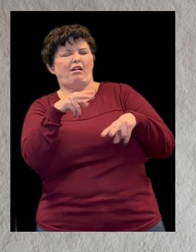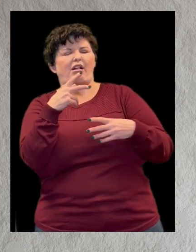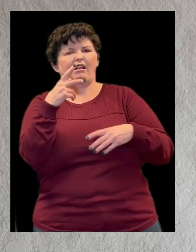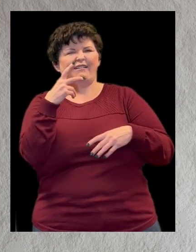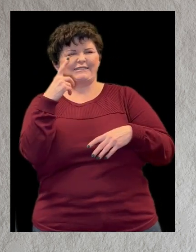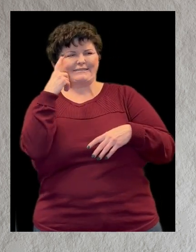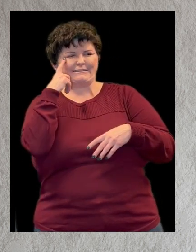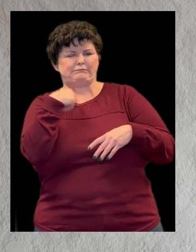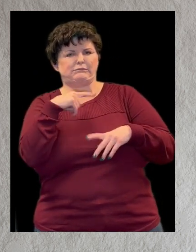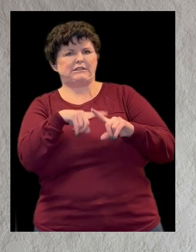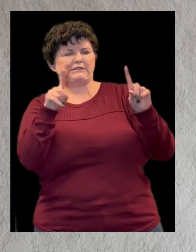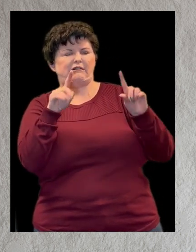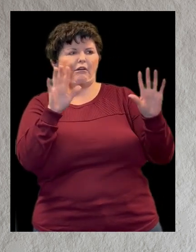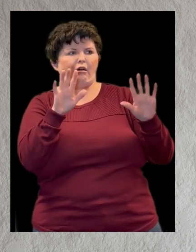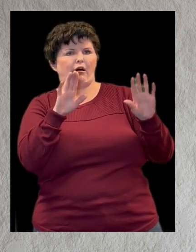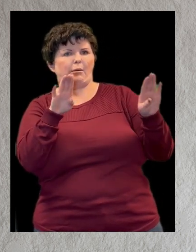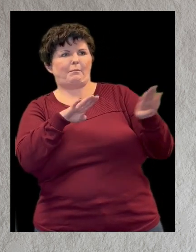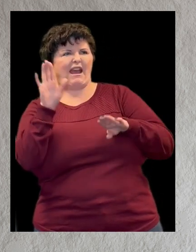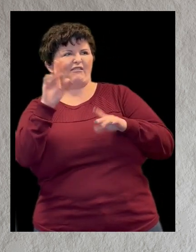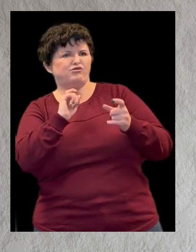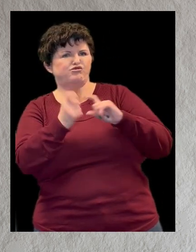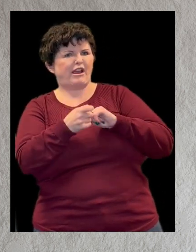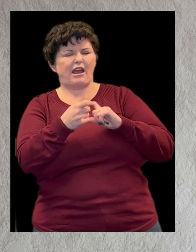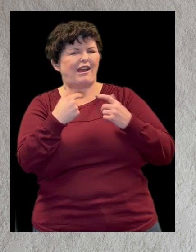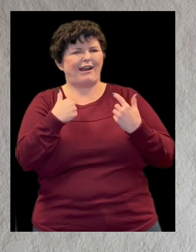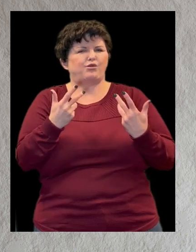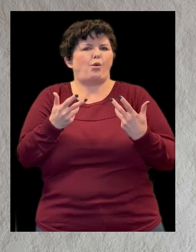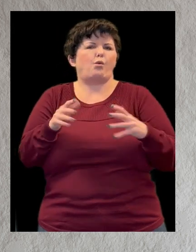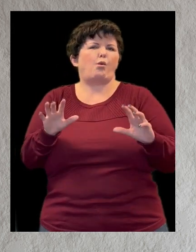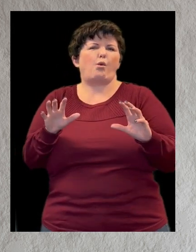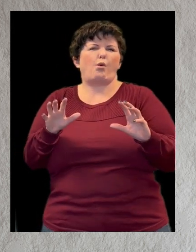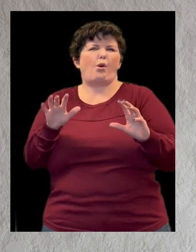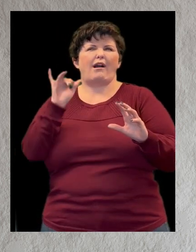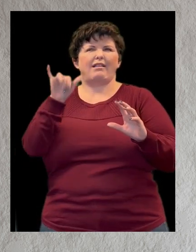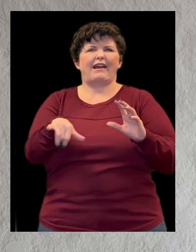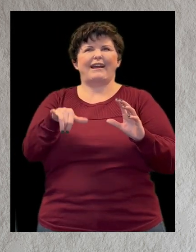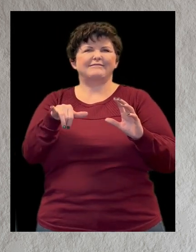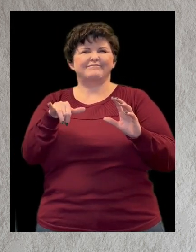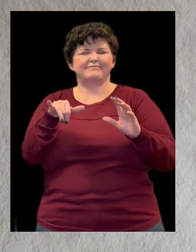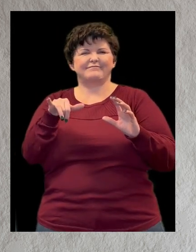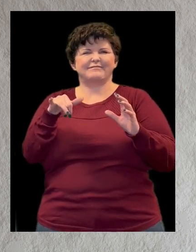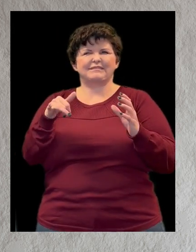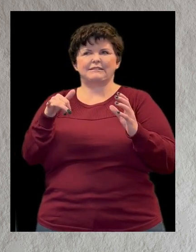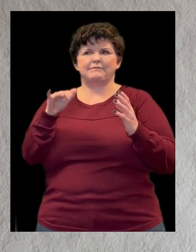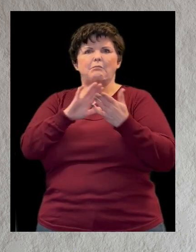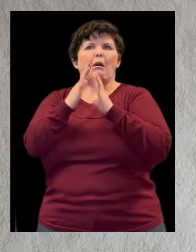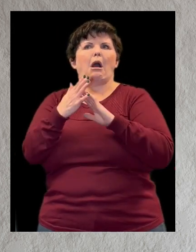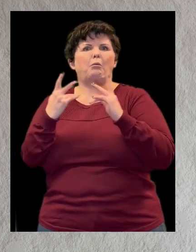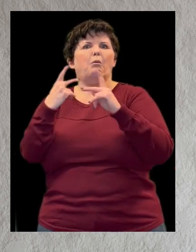and I don't want that to be more prominent or worse in those situations.